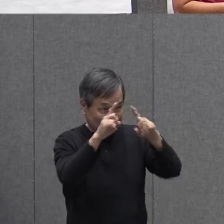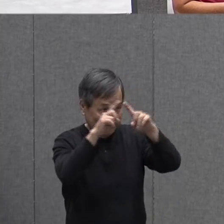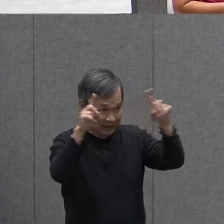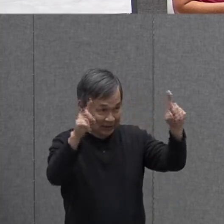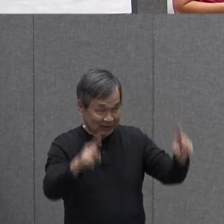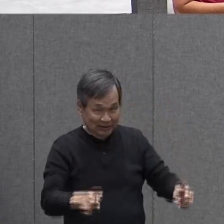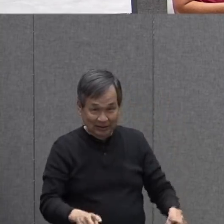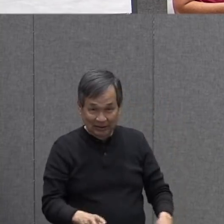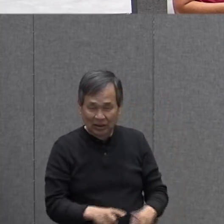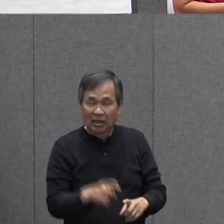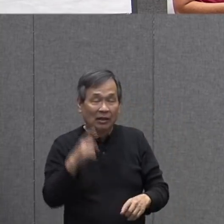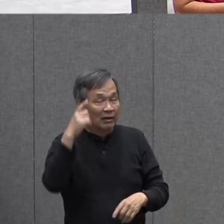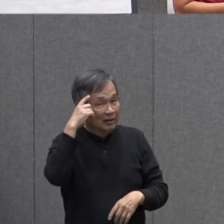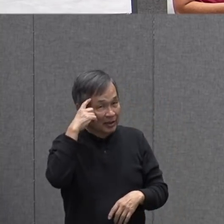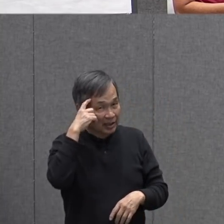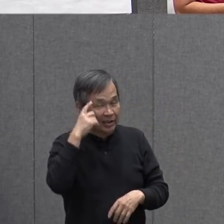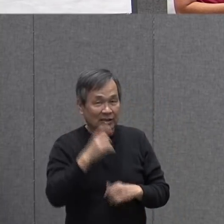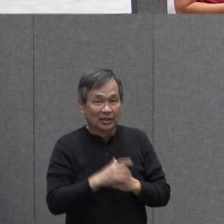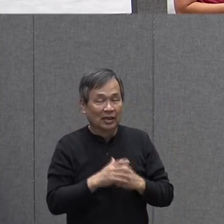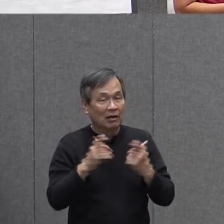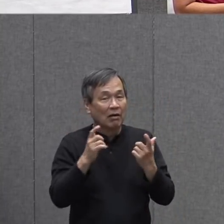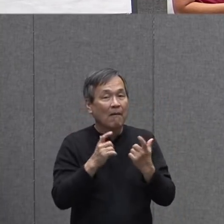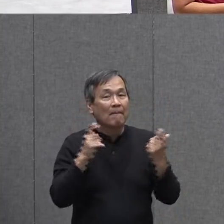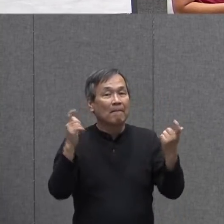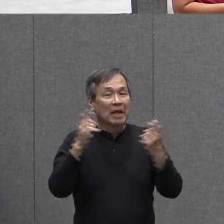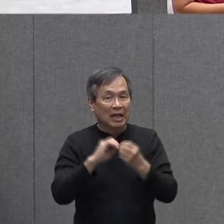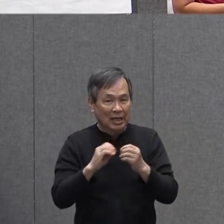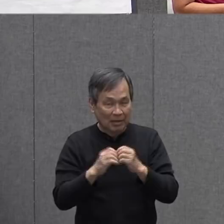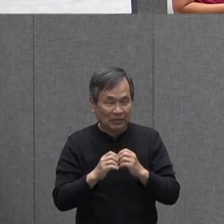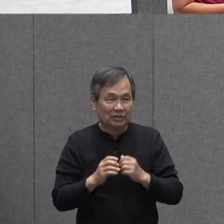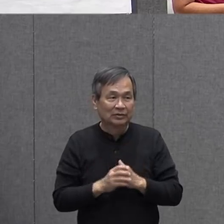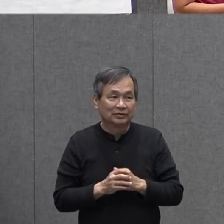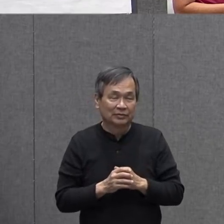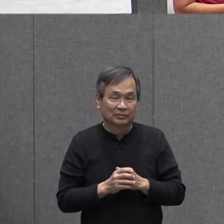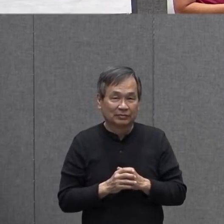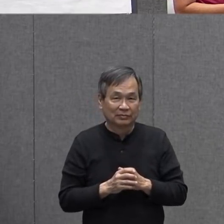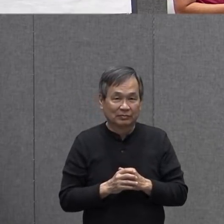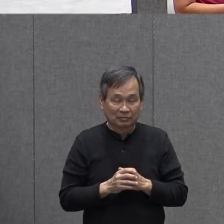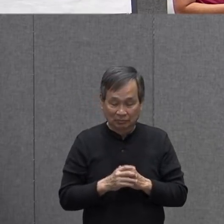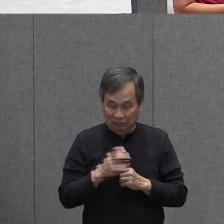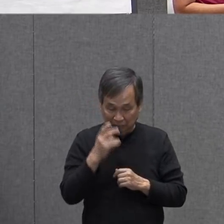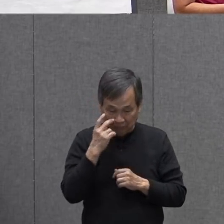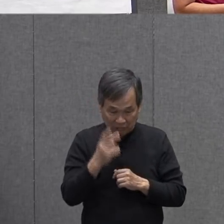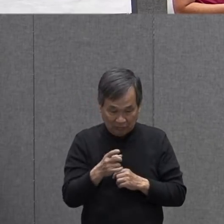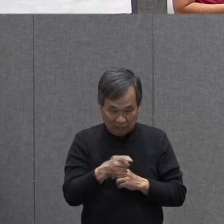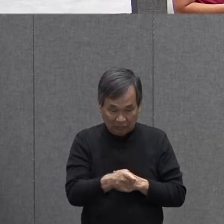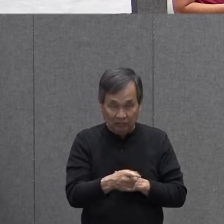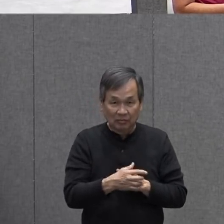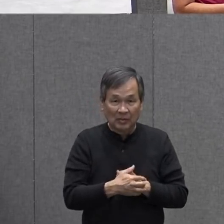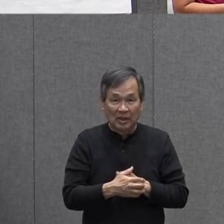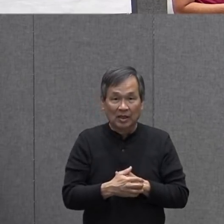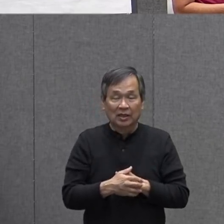and think about some of our larger numbers, let's take a look at what's happening in the tens place.